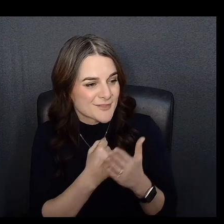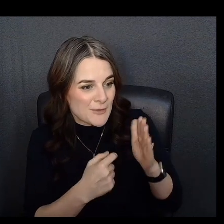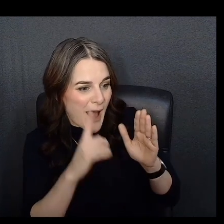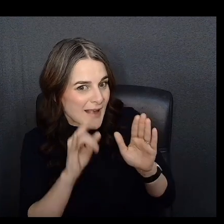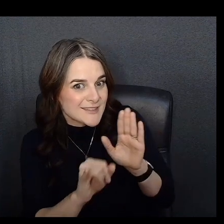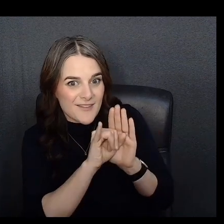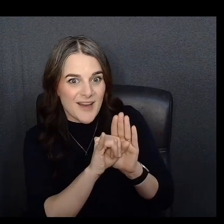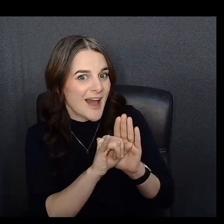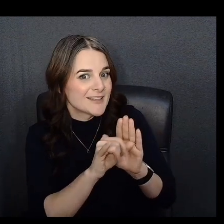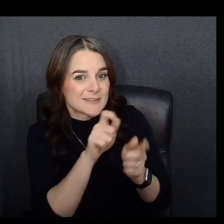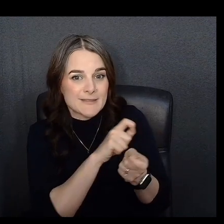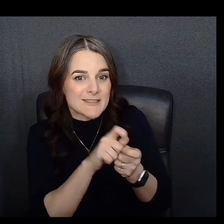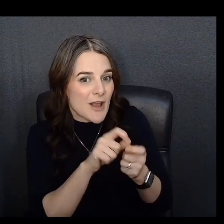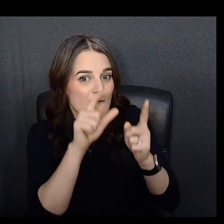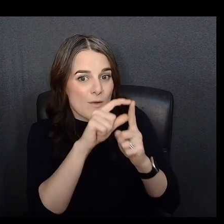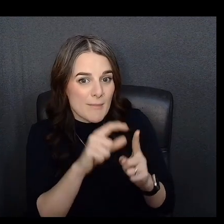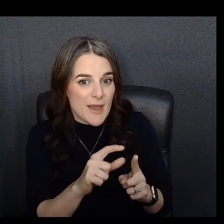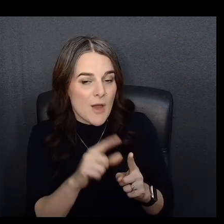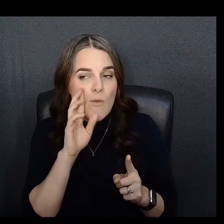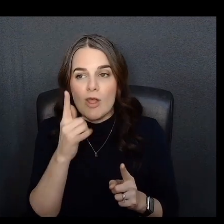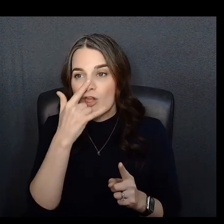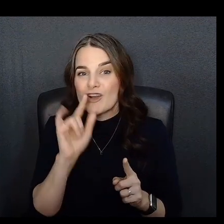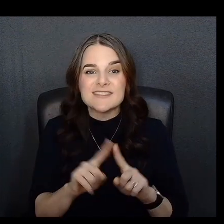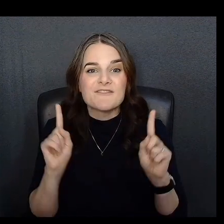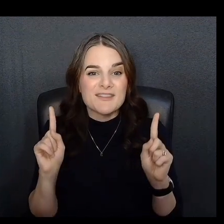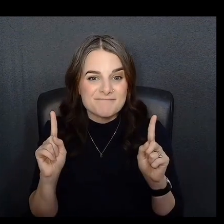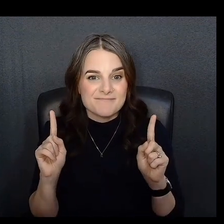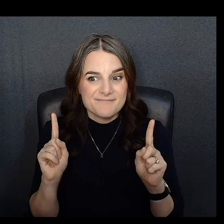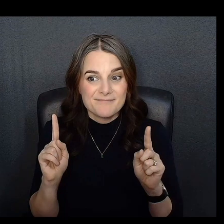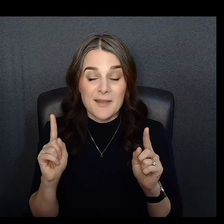going to program, and it's going to look different. Maybe we want our more spicy bedroom talk